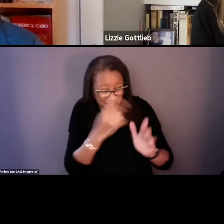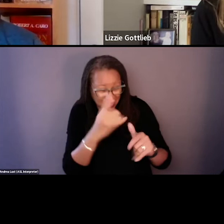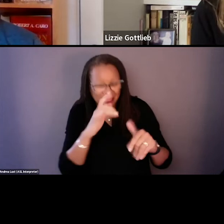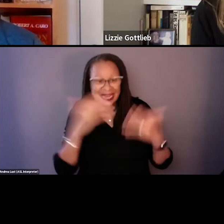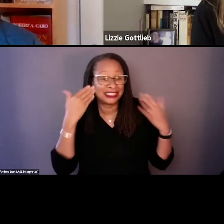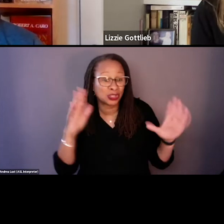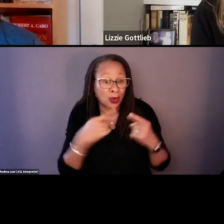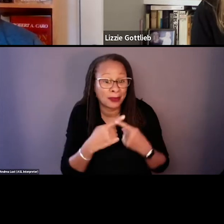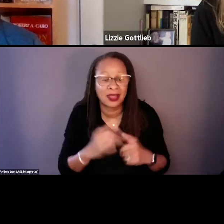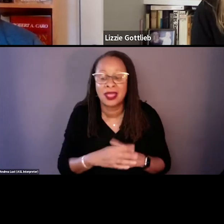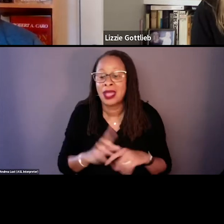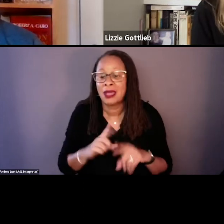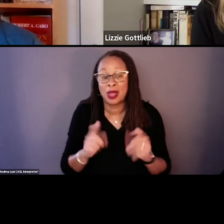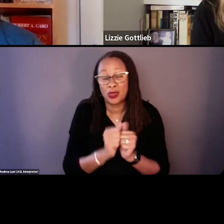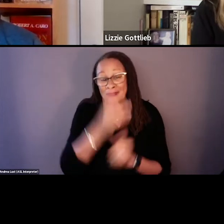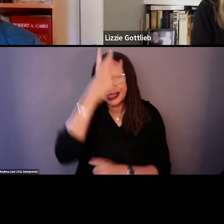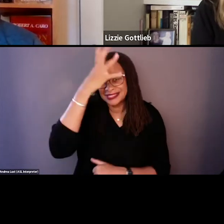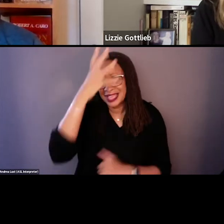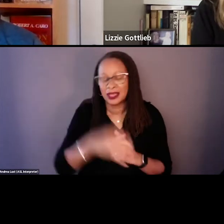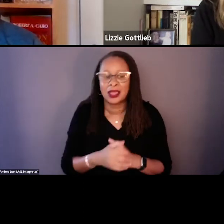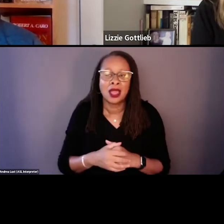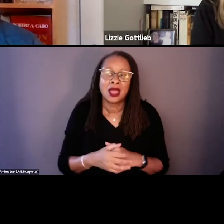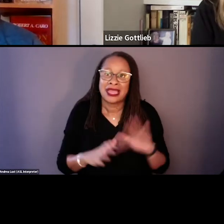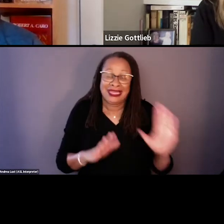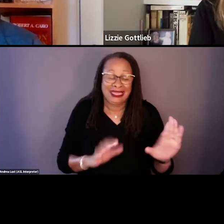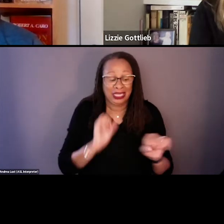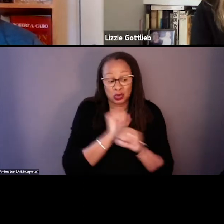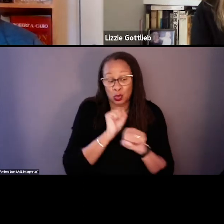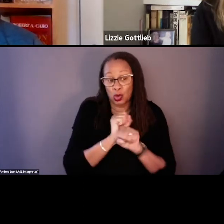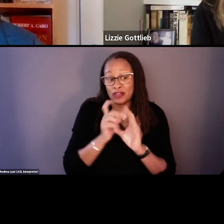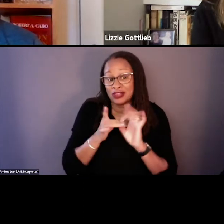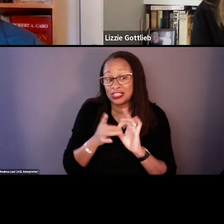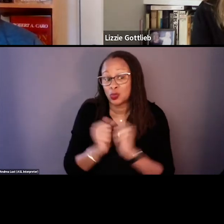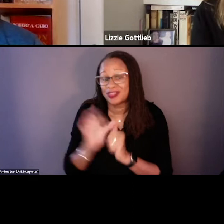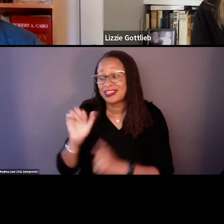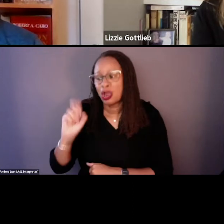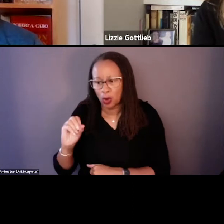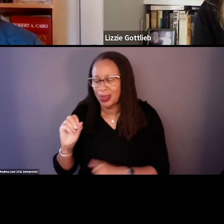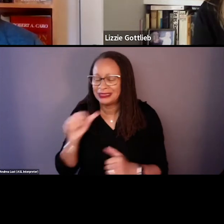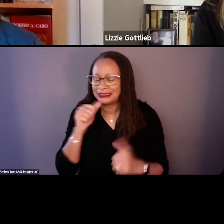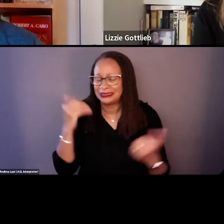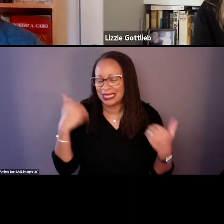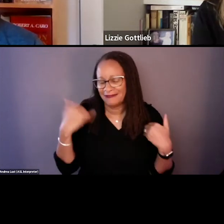that you don't actually know that much about. And, in terms of my dad, I didn't know that much about his working relationship with Caro,